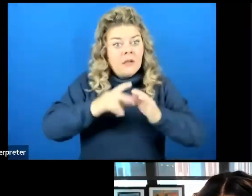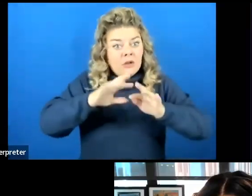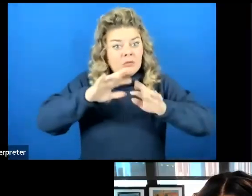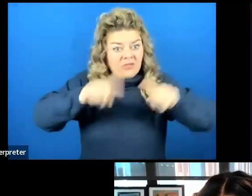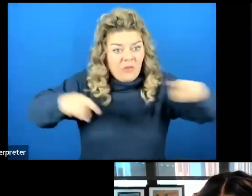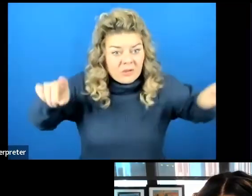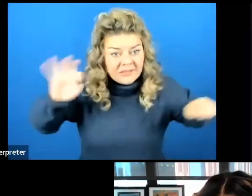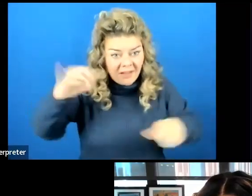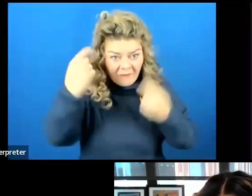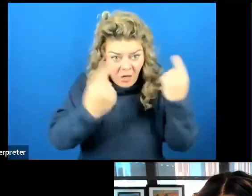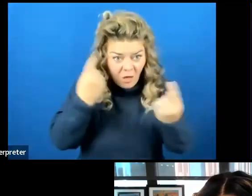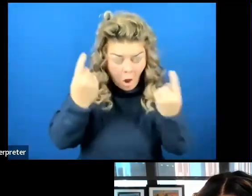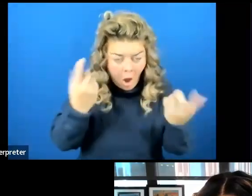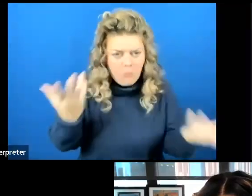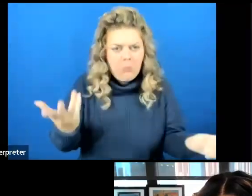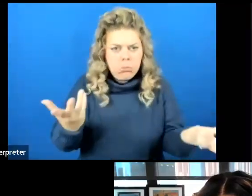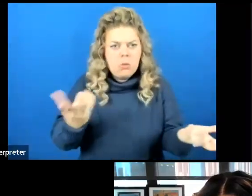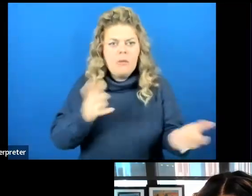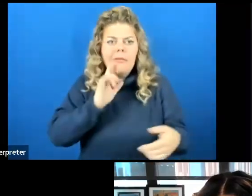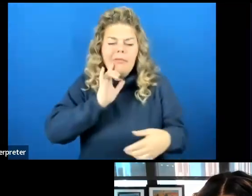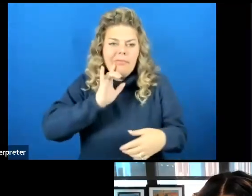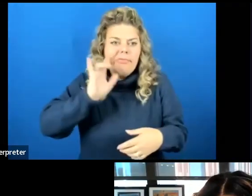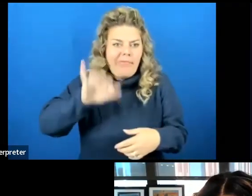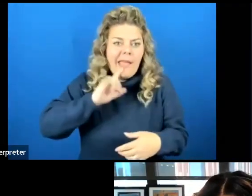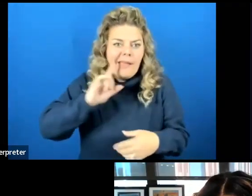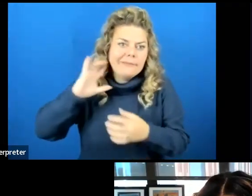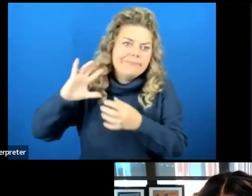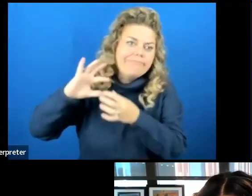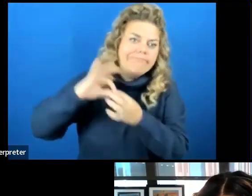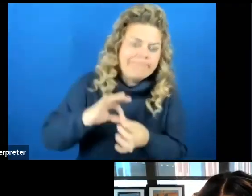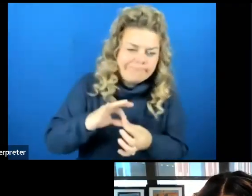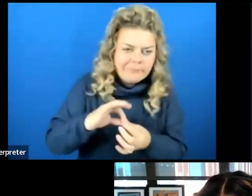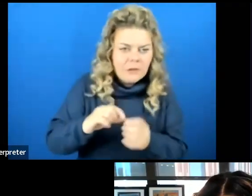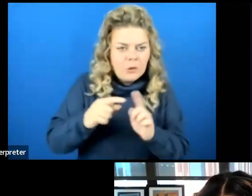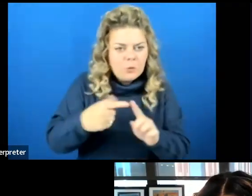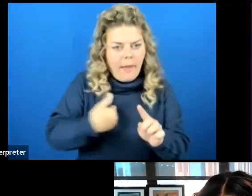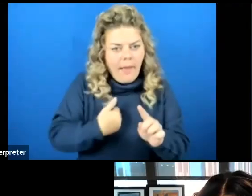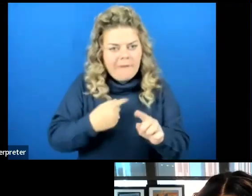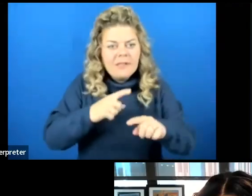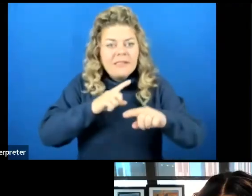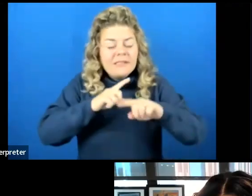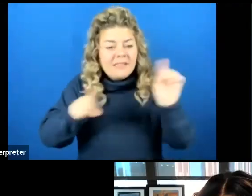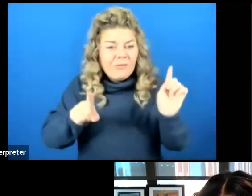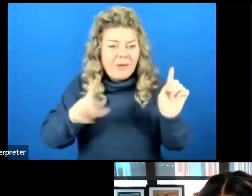you know, which is fundamentally ti fundamentally tied to having different life paths and experiences